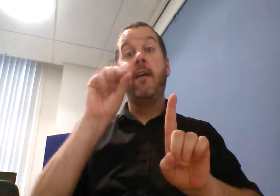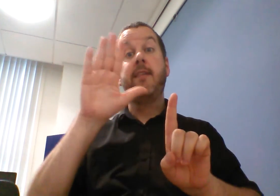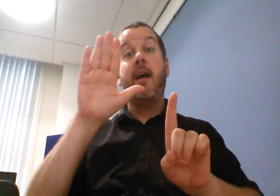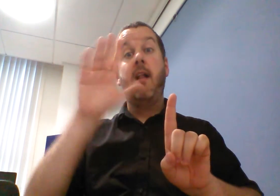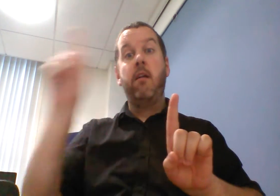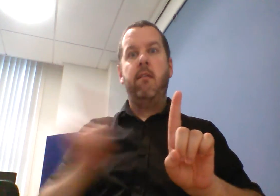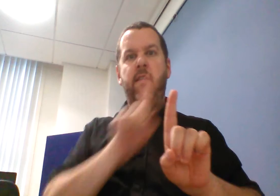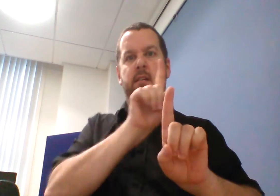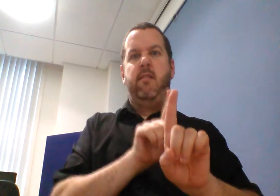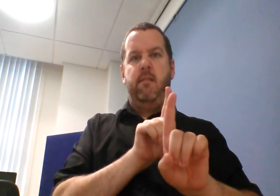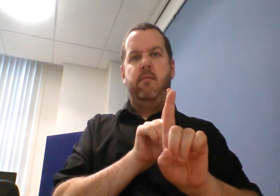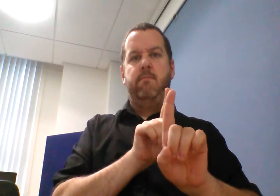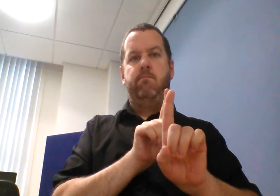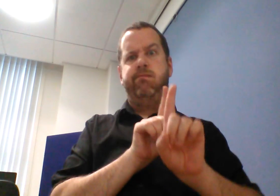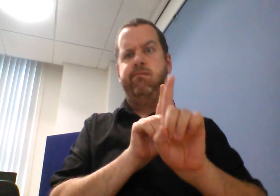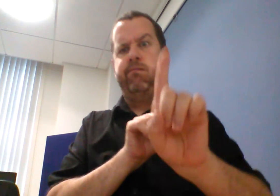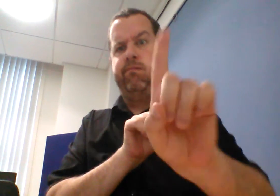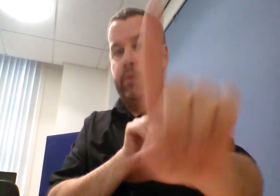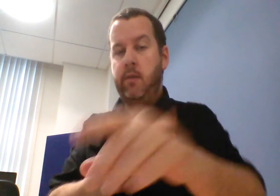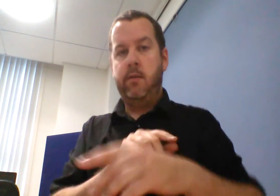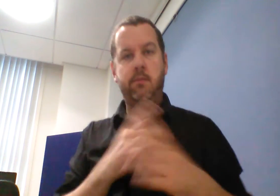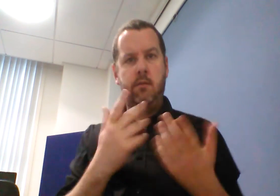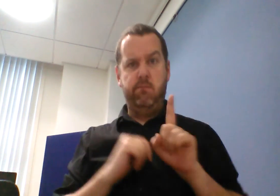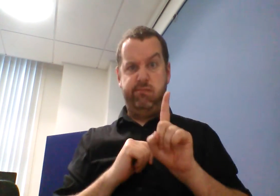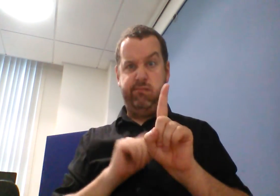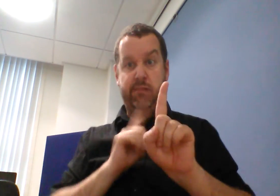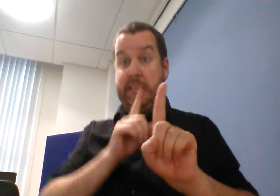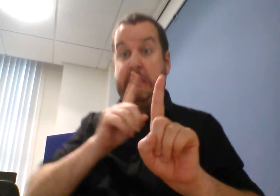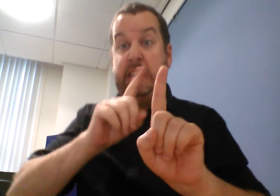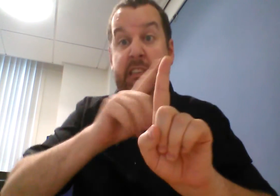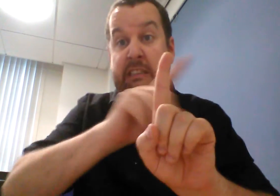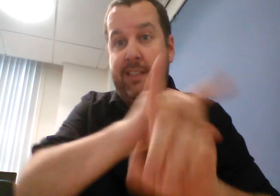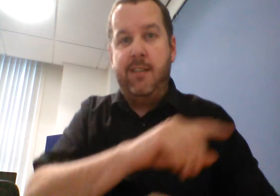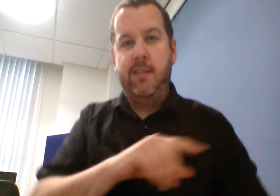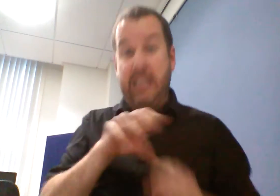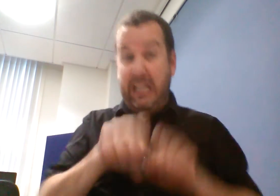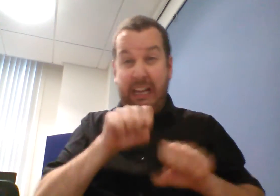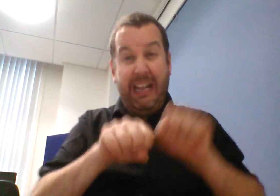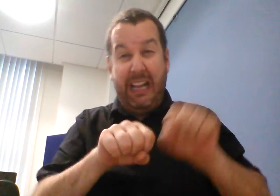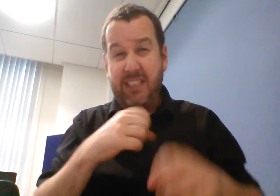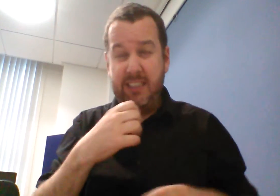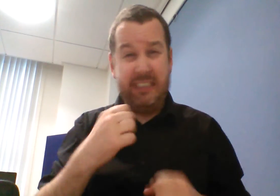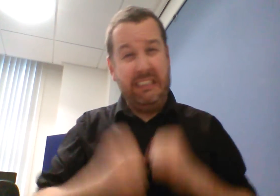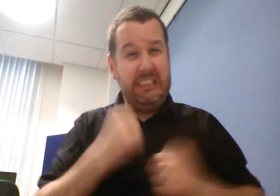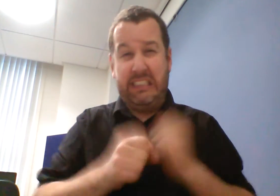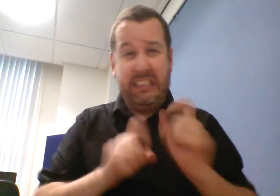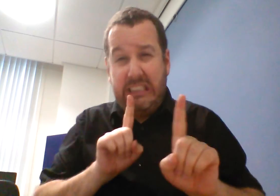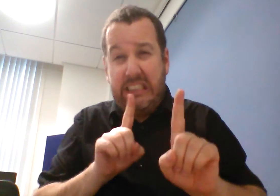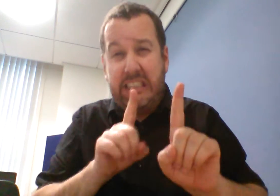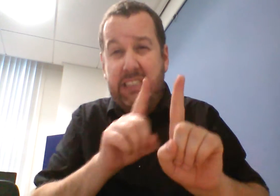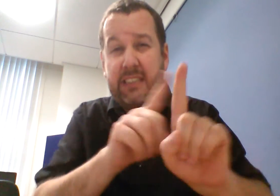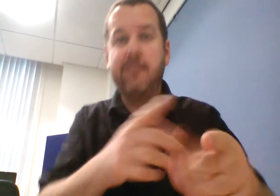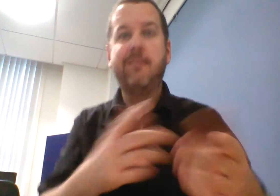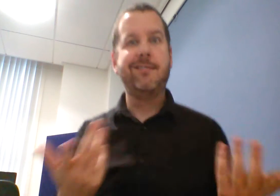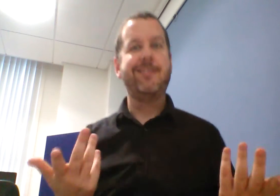And ISL was behind it, chasing afterward. Almost left behind, scurrying to catch up in the rush.